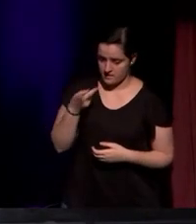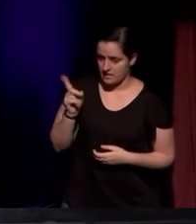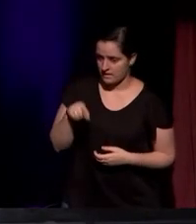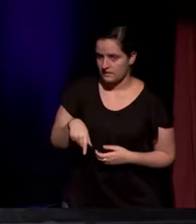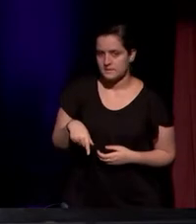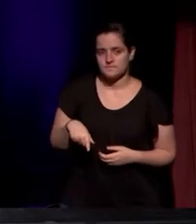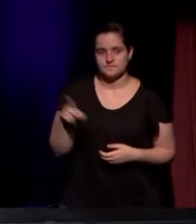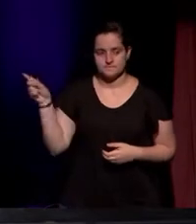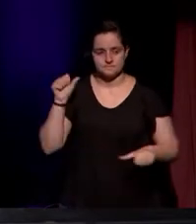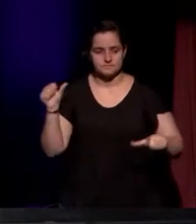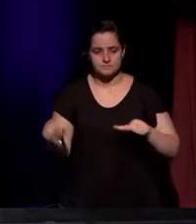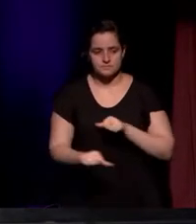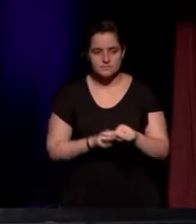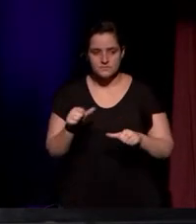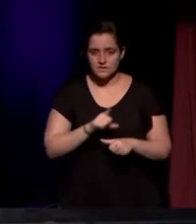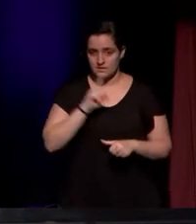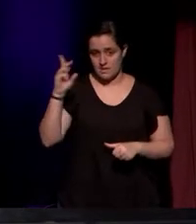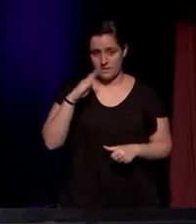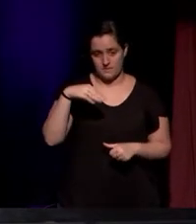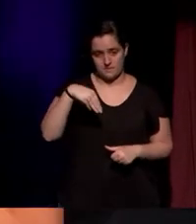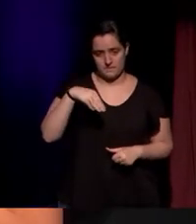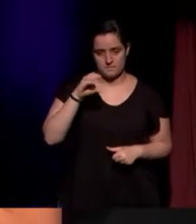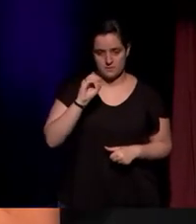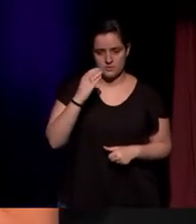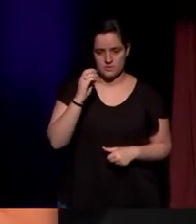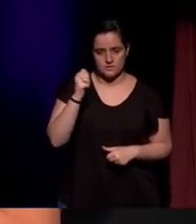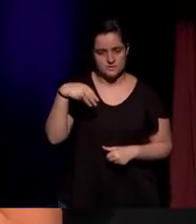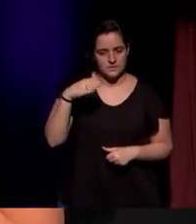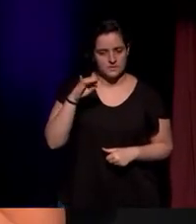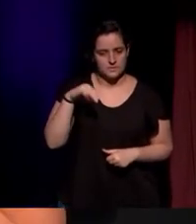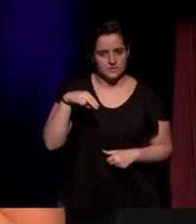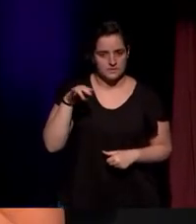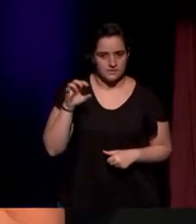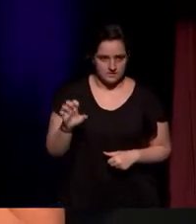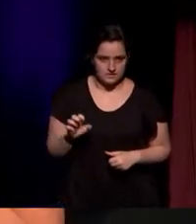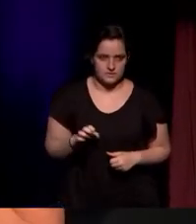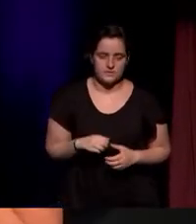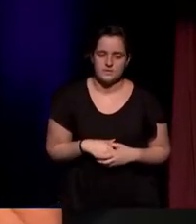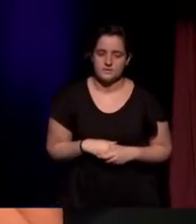this change in Mozambique, of this radical Islamization,